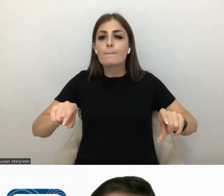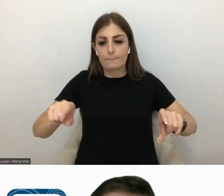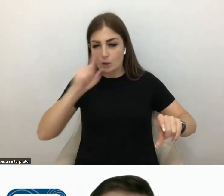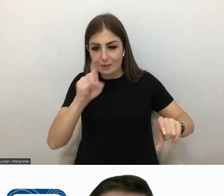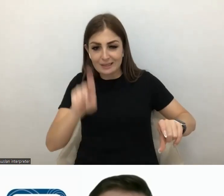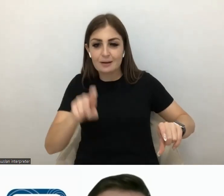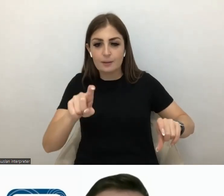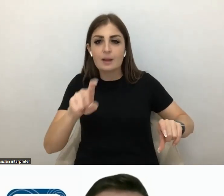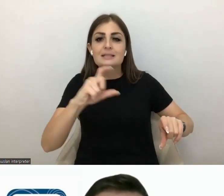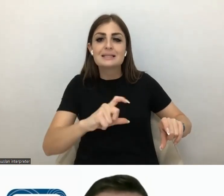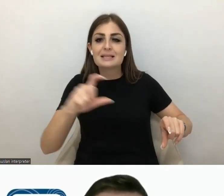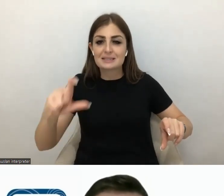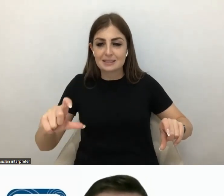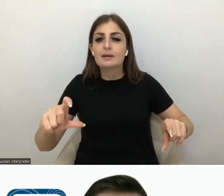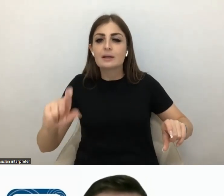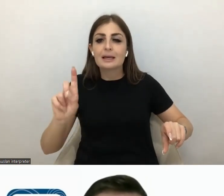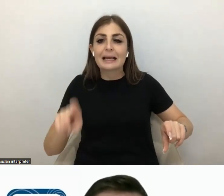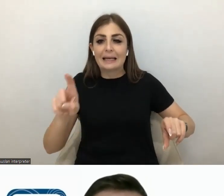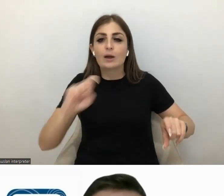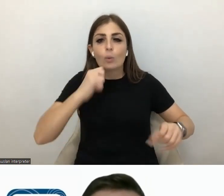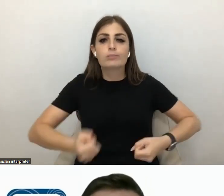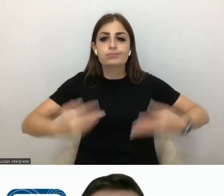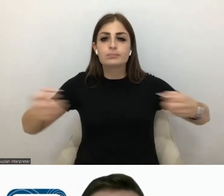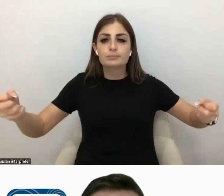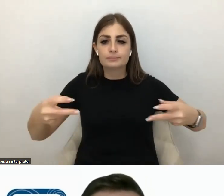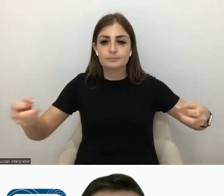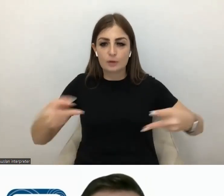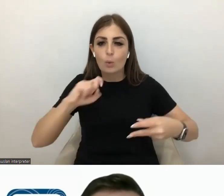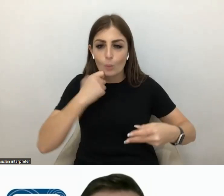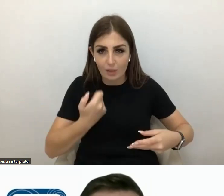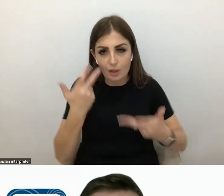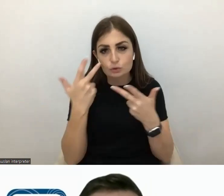on the button labelled ‘cc live transcript’. Then select ‘show captions’.